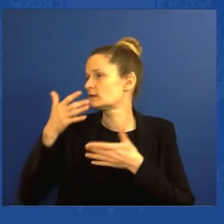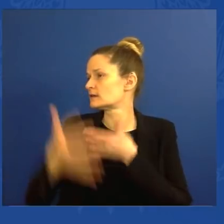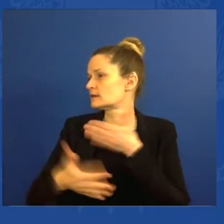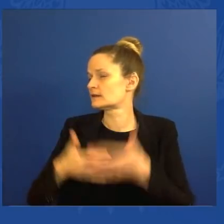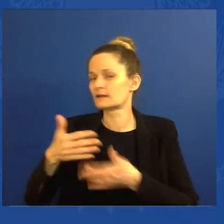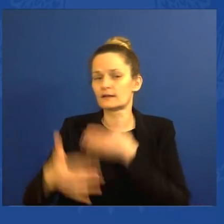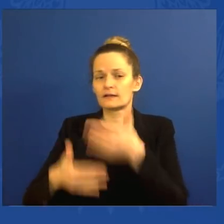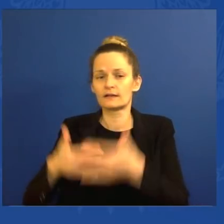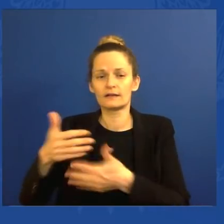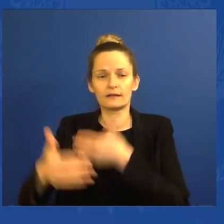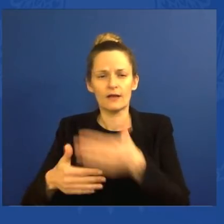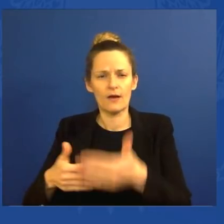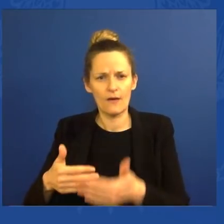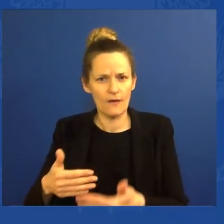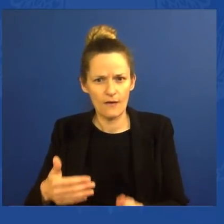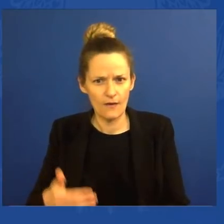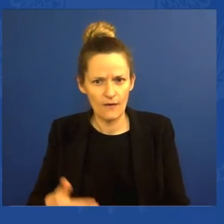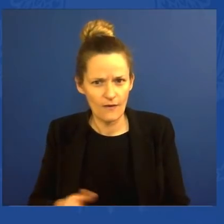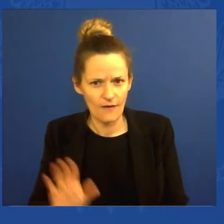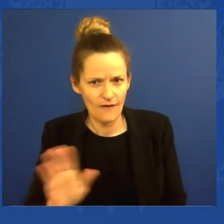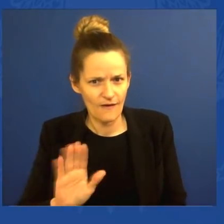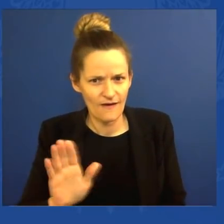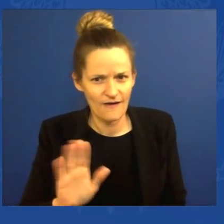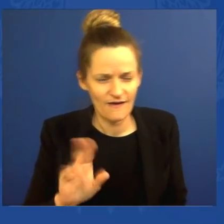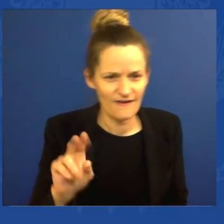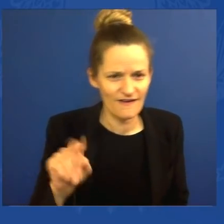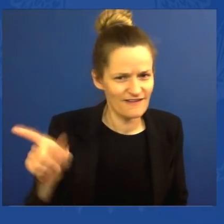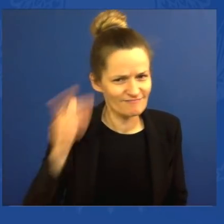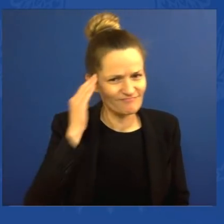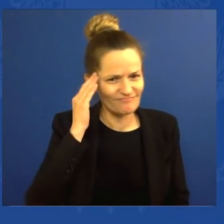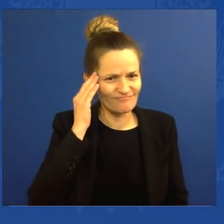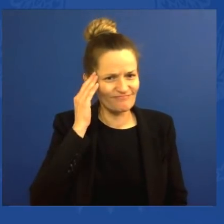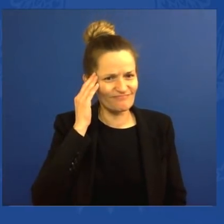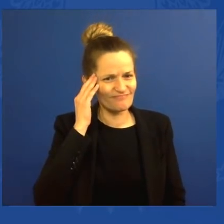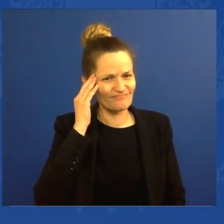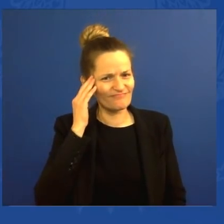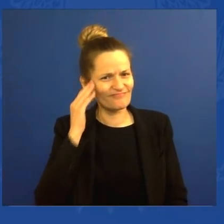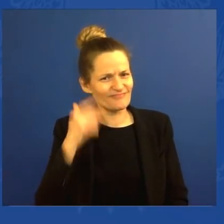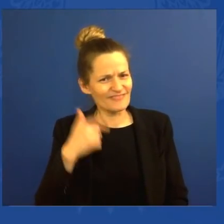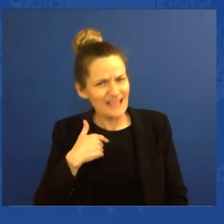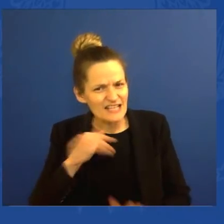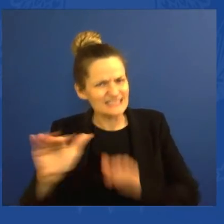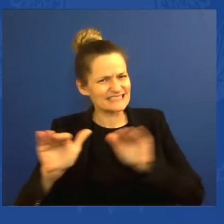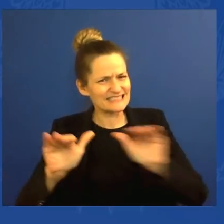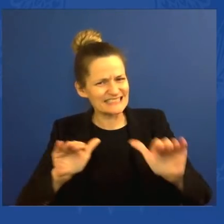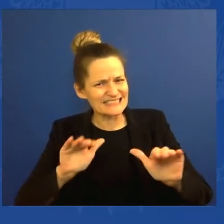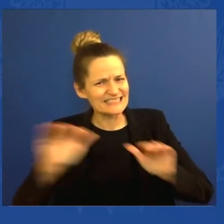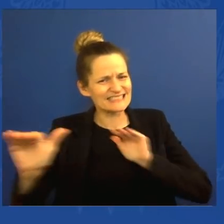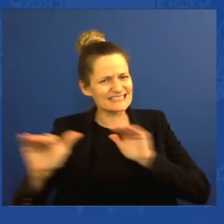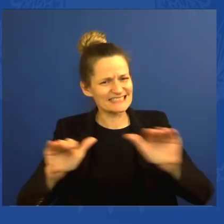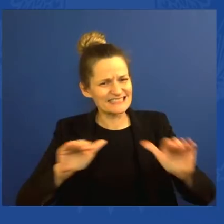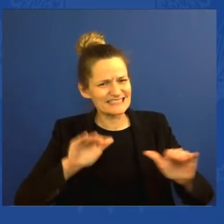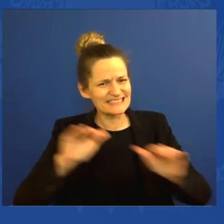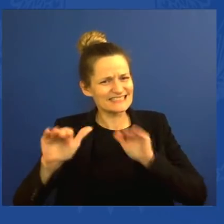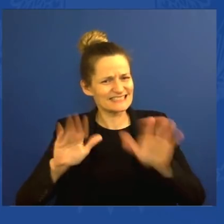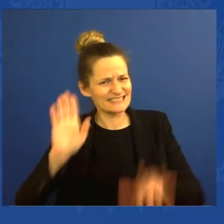I keep reminding everybody of the irony is: We actually invented the semiconductor; we headed to the Moon.